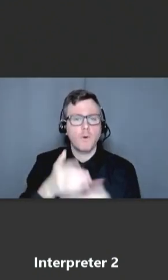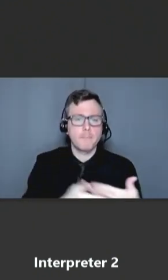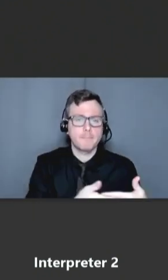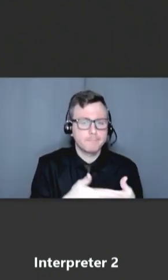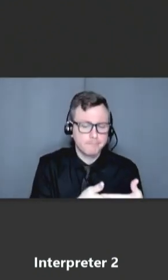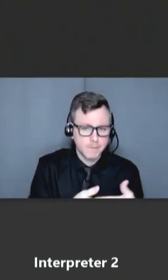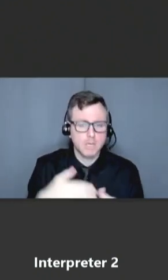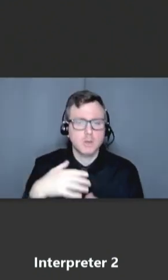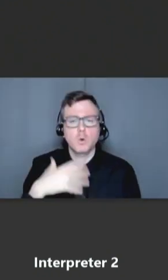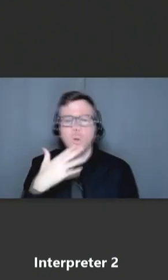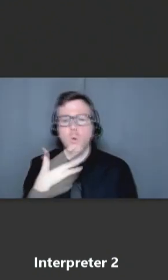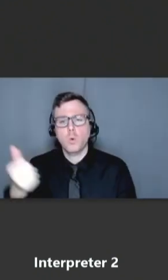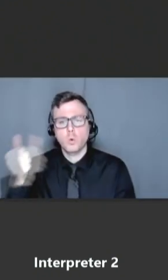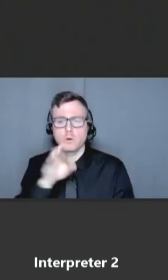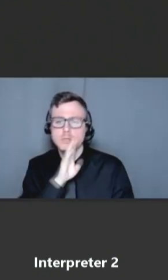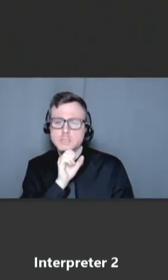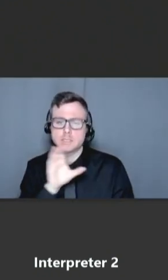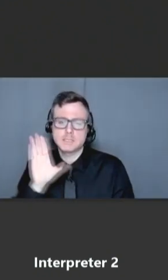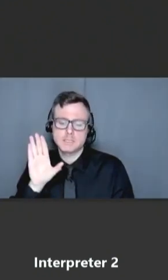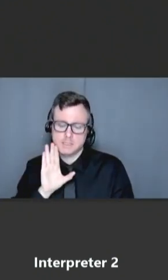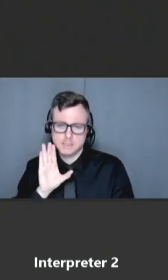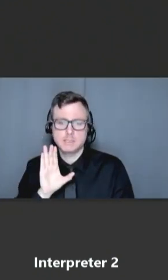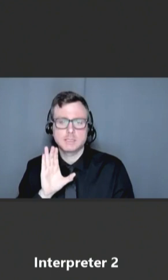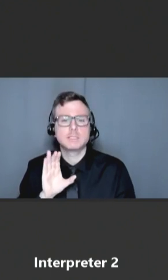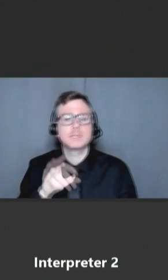Our last speaker of the day, Dr. Mysheika Roberts,